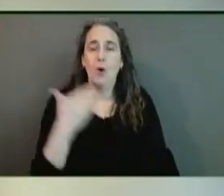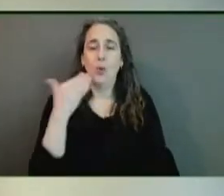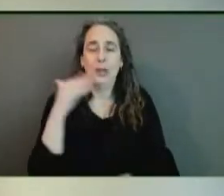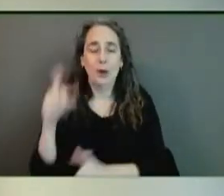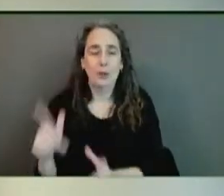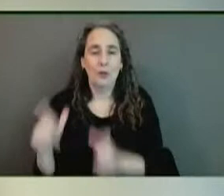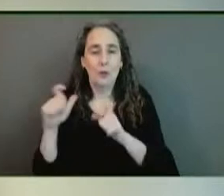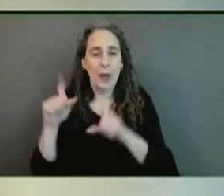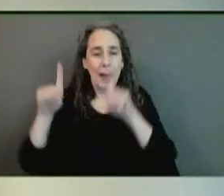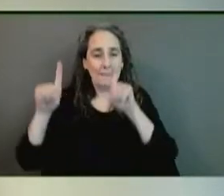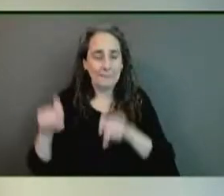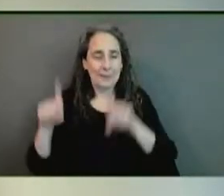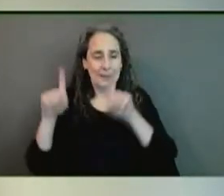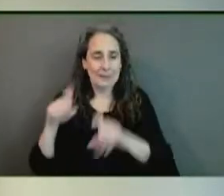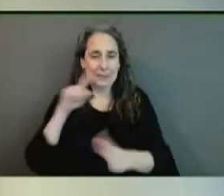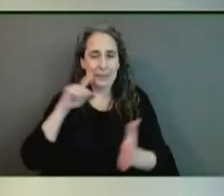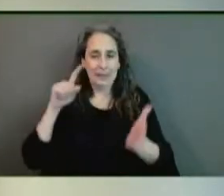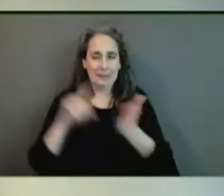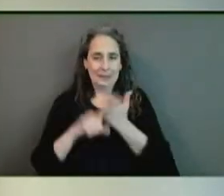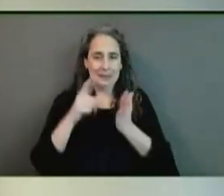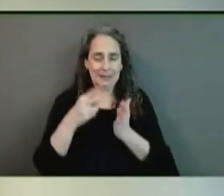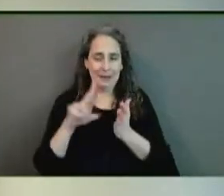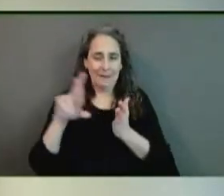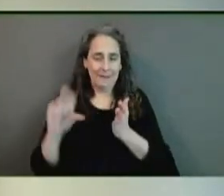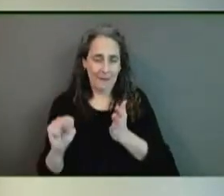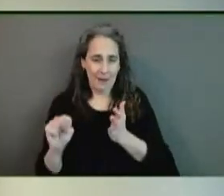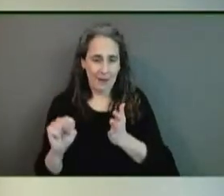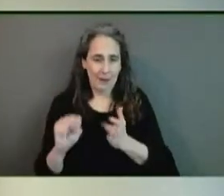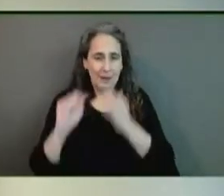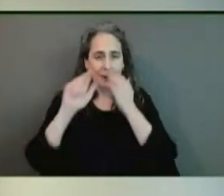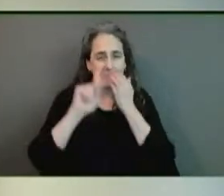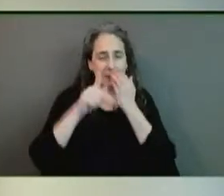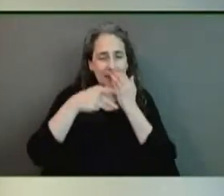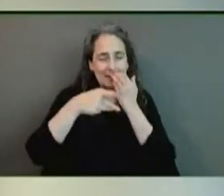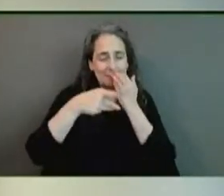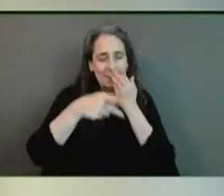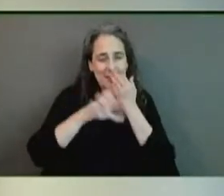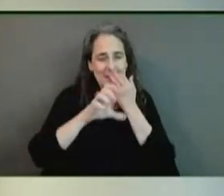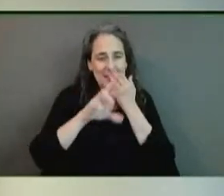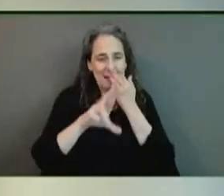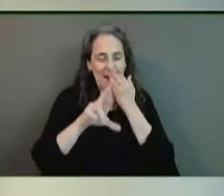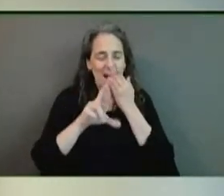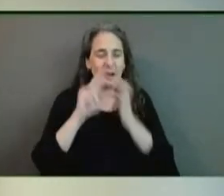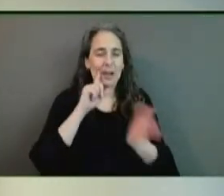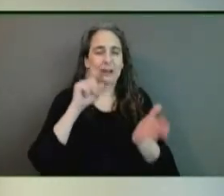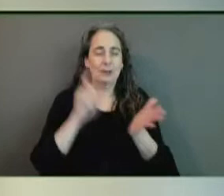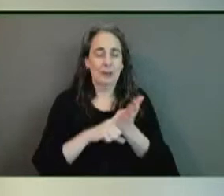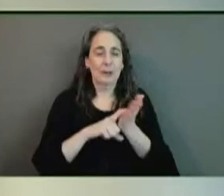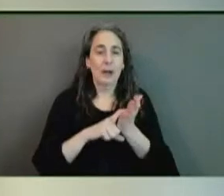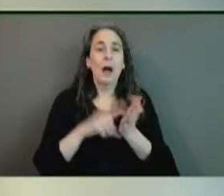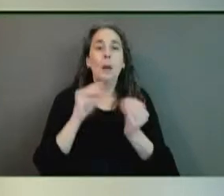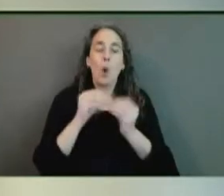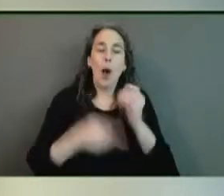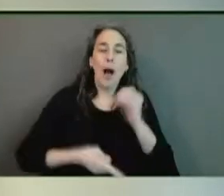another test tomorrow. We know that the rapid test detects the